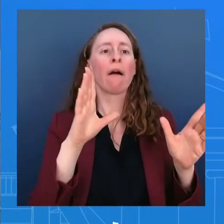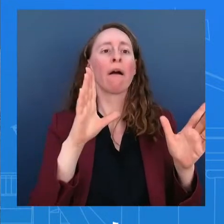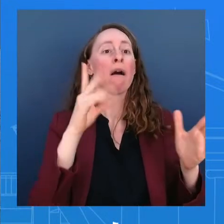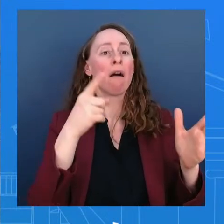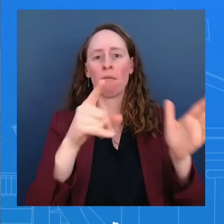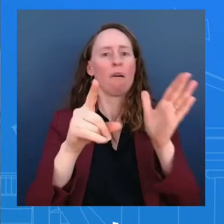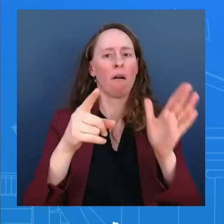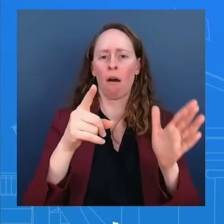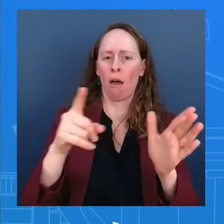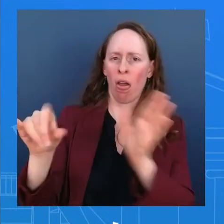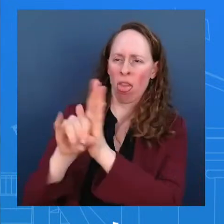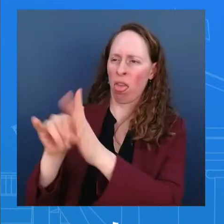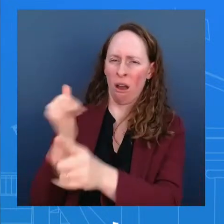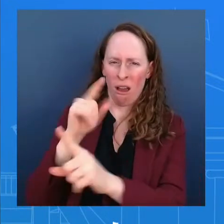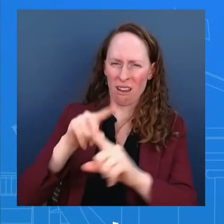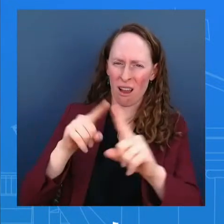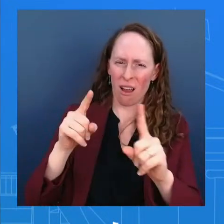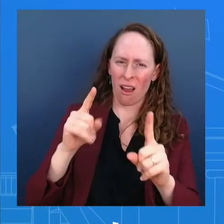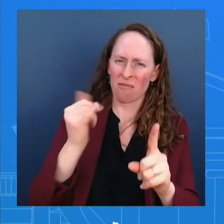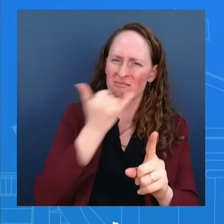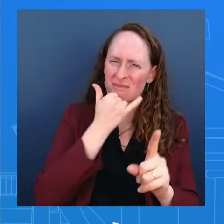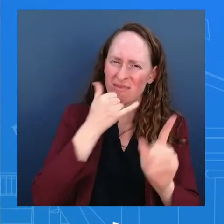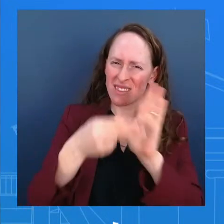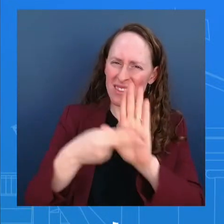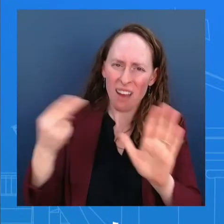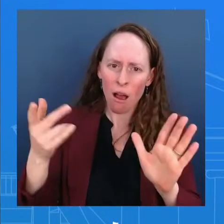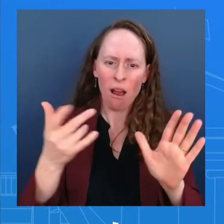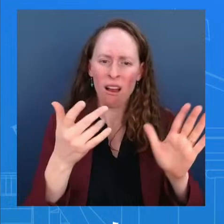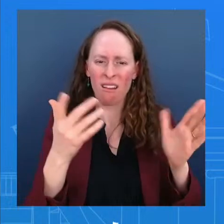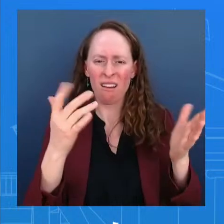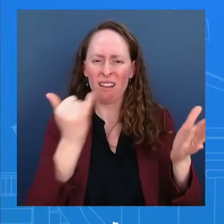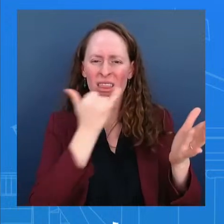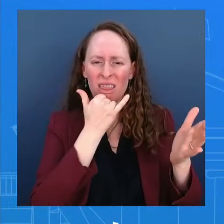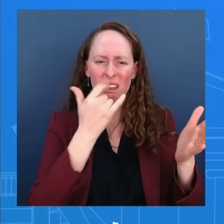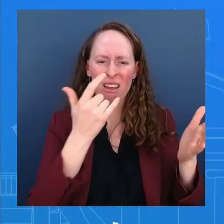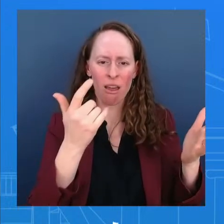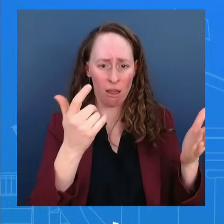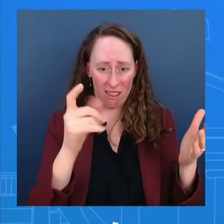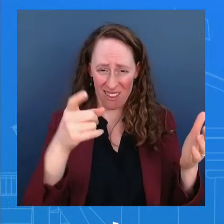Mr. Sullivan: Yes, it is. Of course, it’s -- if you think about the series of concerns